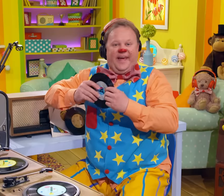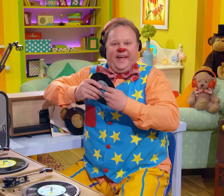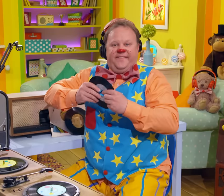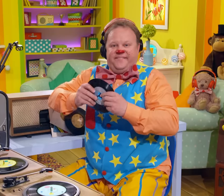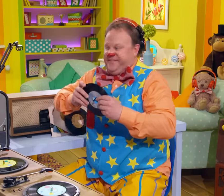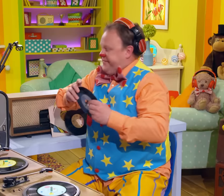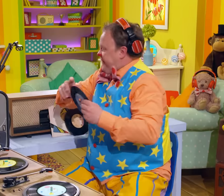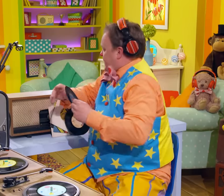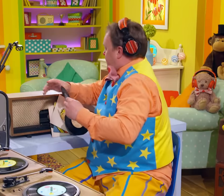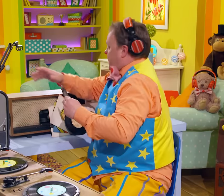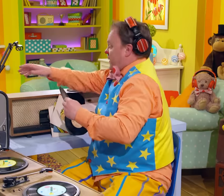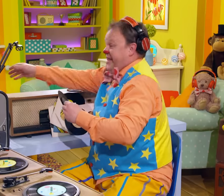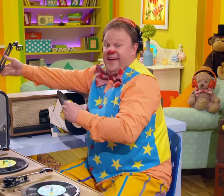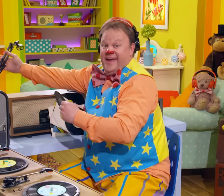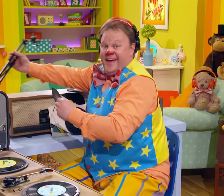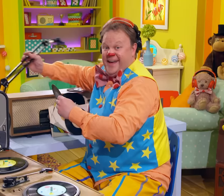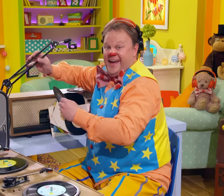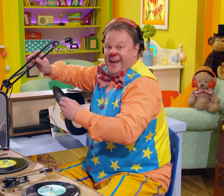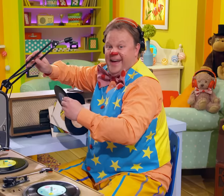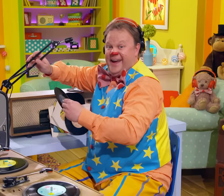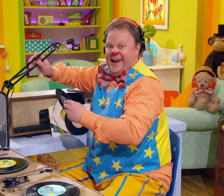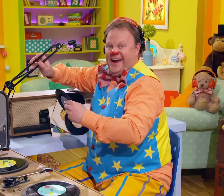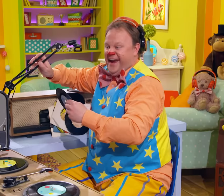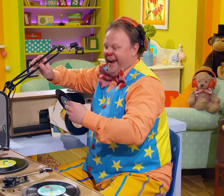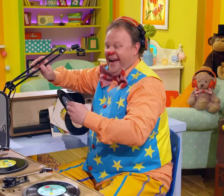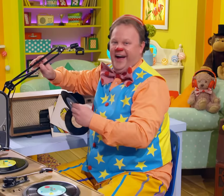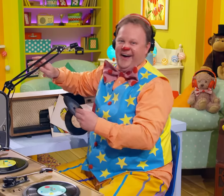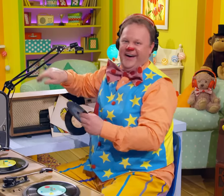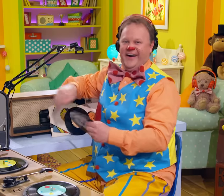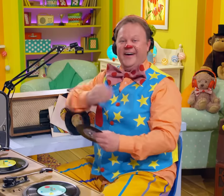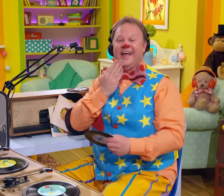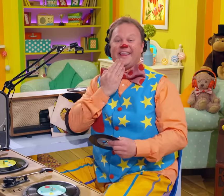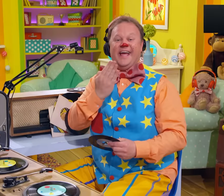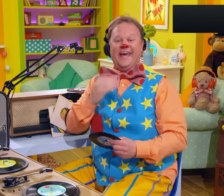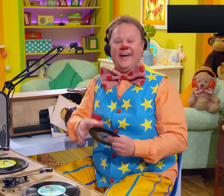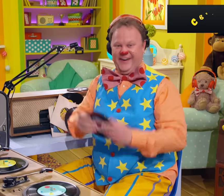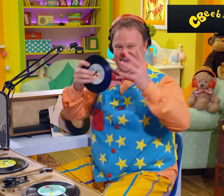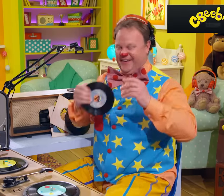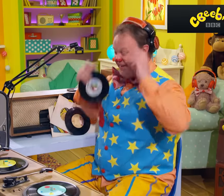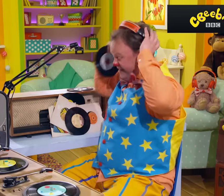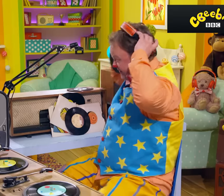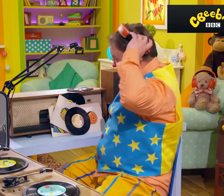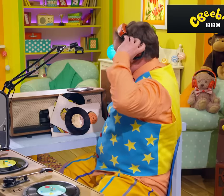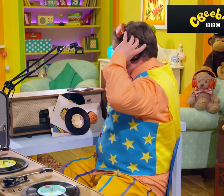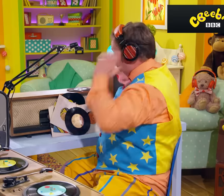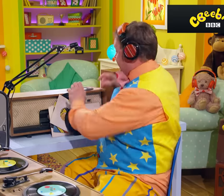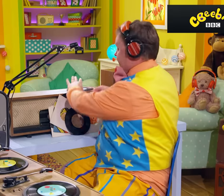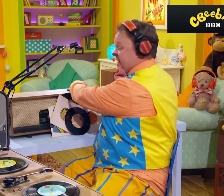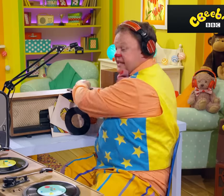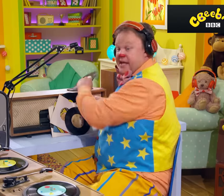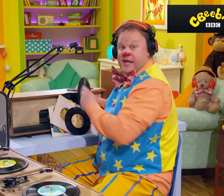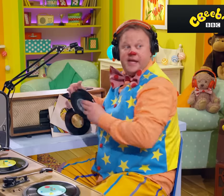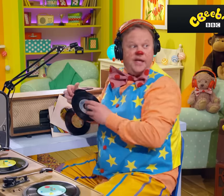well done mr tumble it was great fun thank you before we go mr tumble